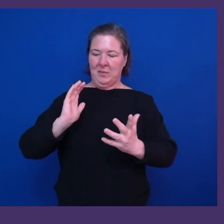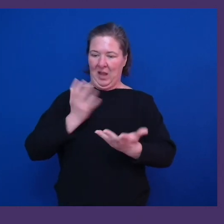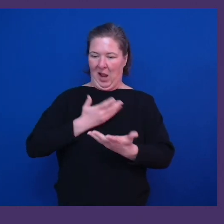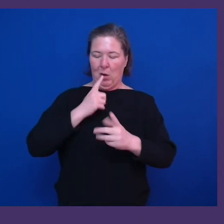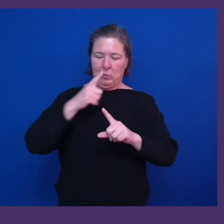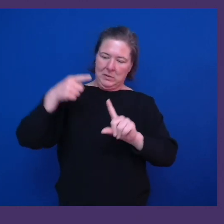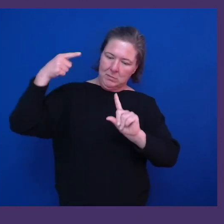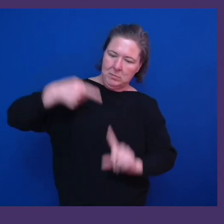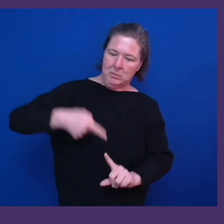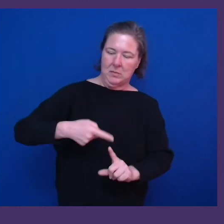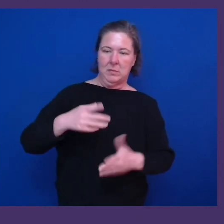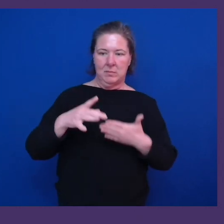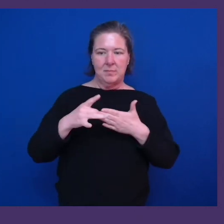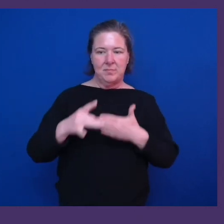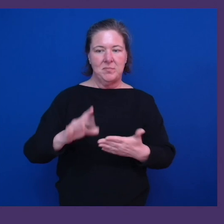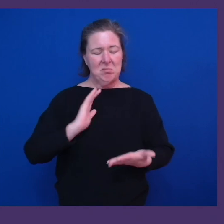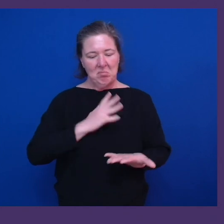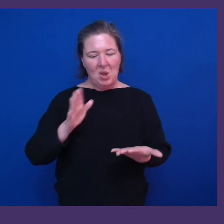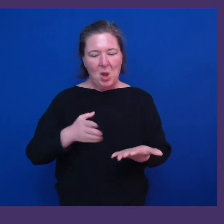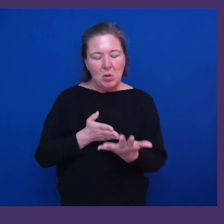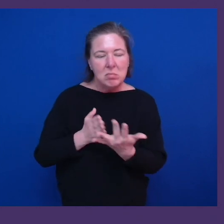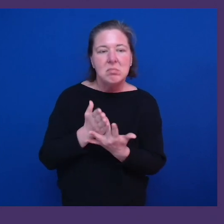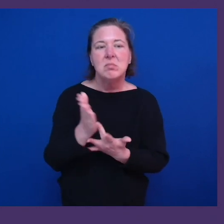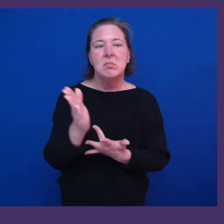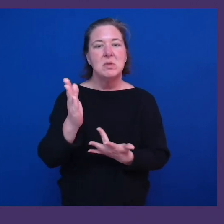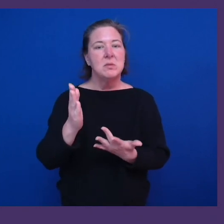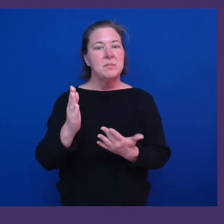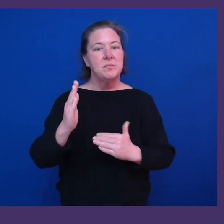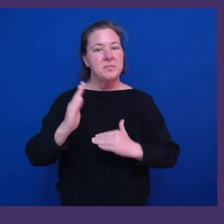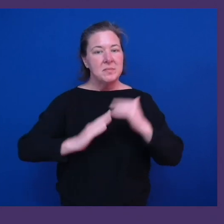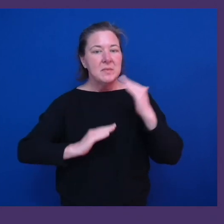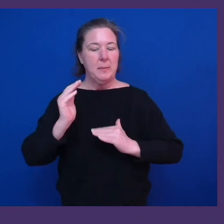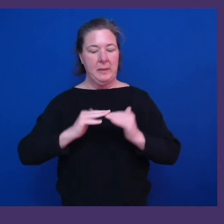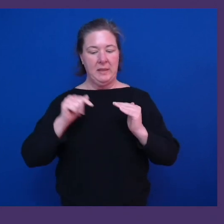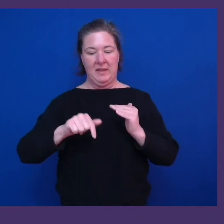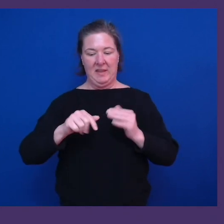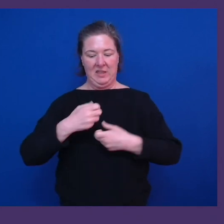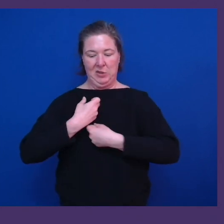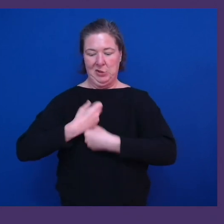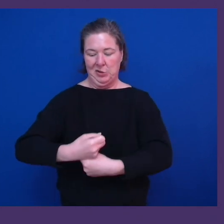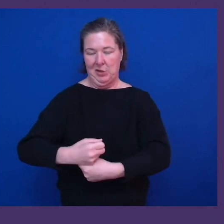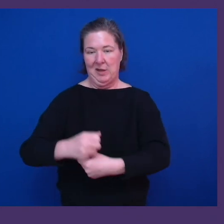with building this generative AI solutions for employees at AvePoint. So, I'm going to walk through our